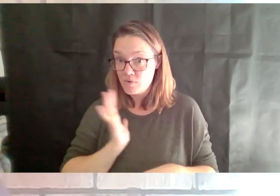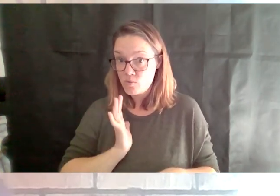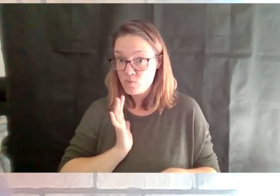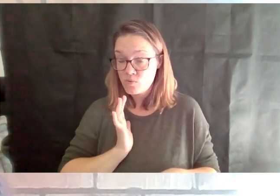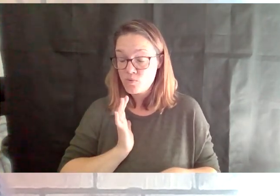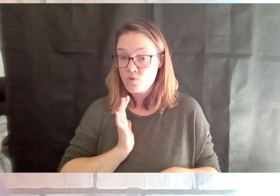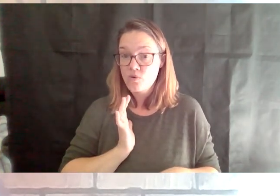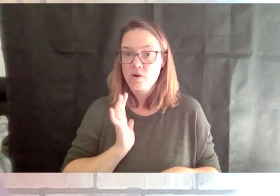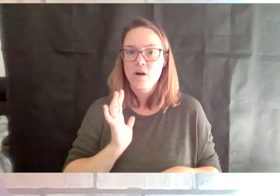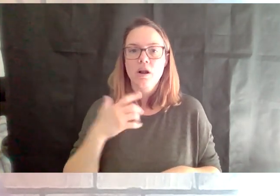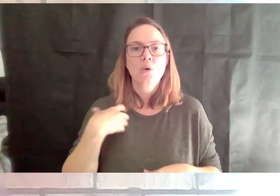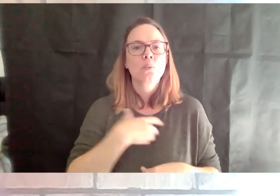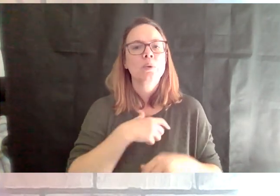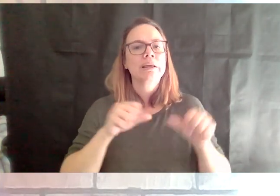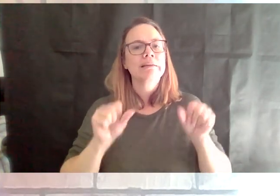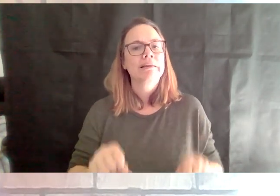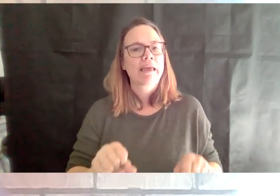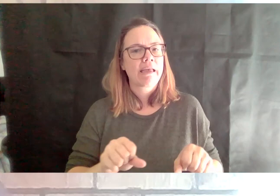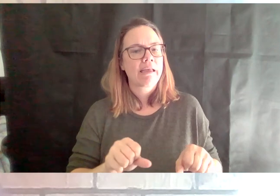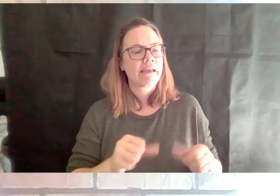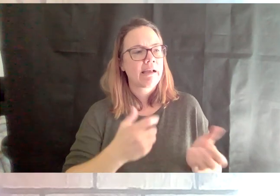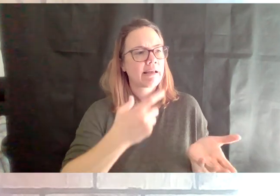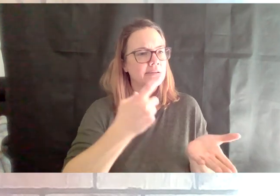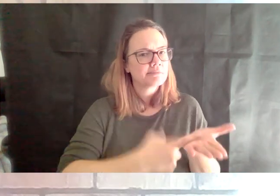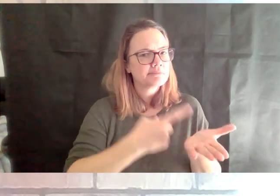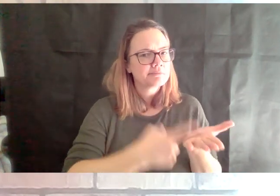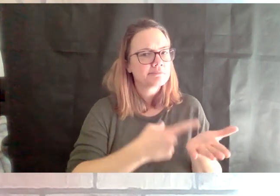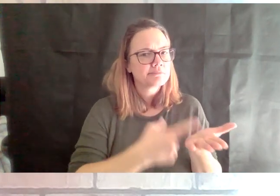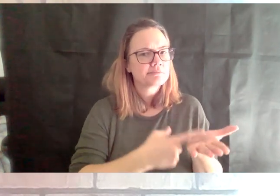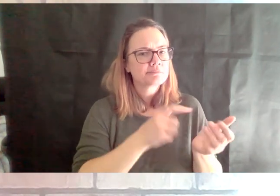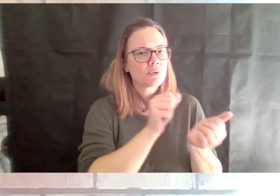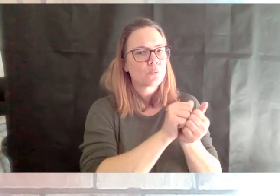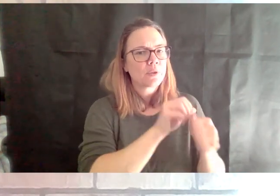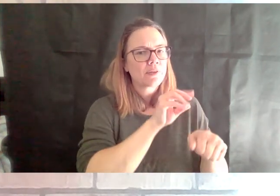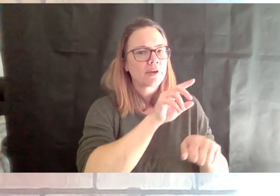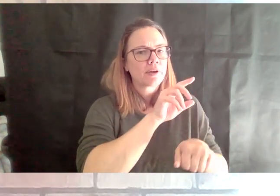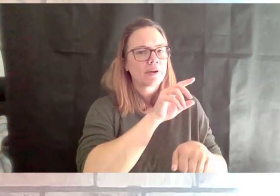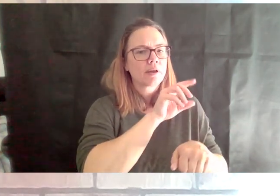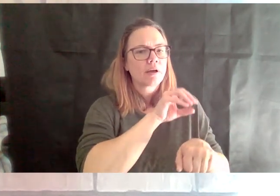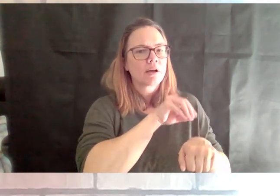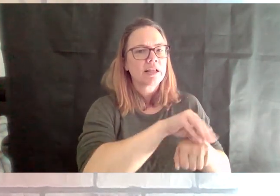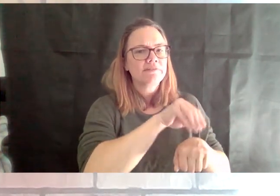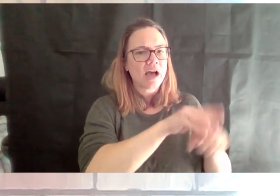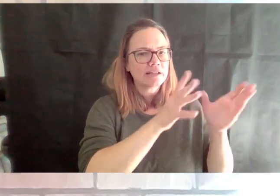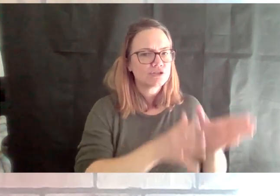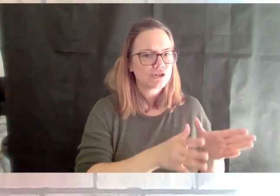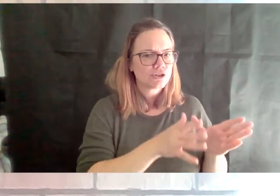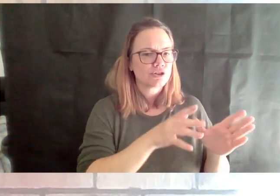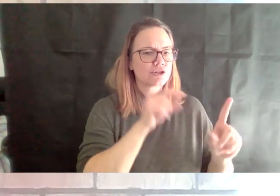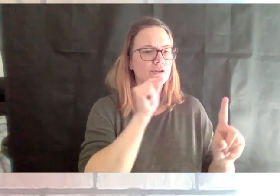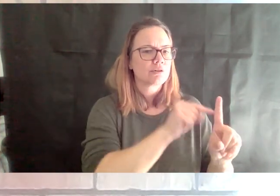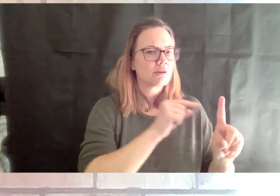And how we're able to consult with another advisor, who's a former case manager, who brings her experience